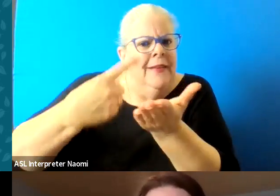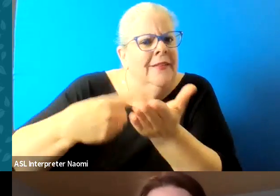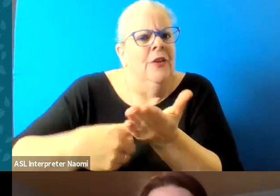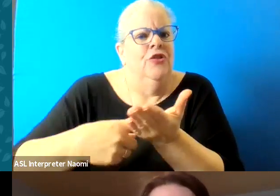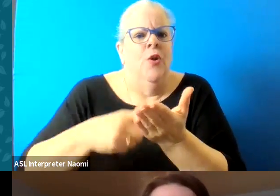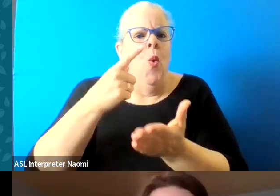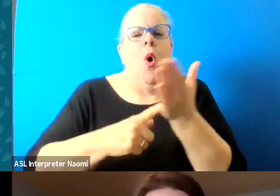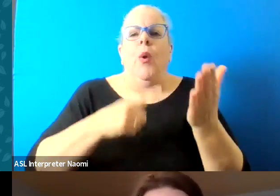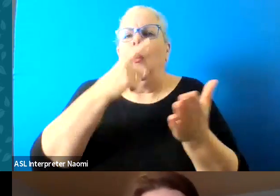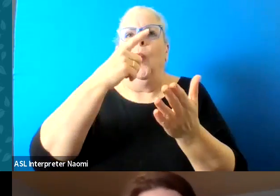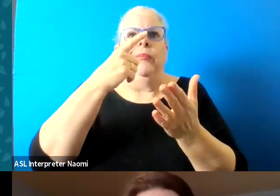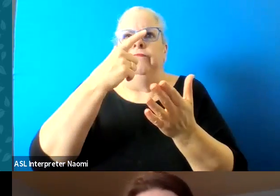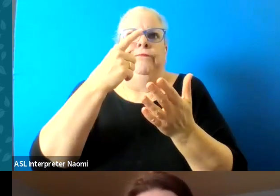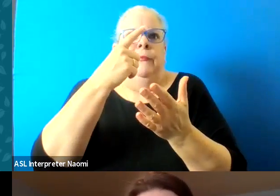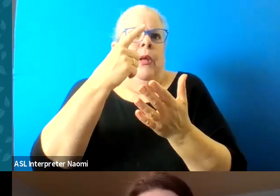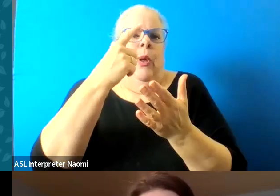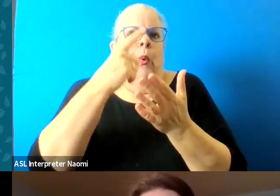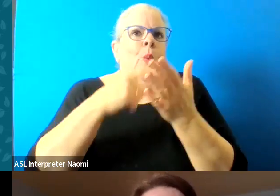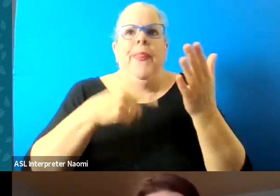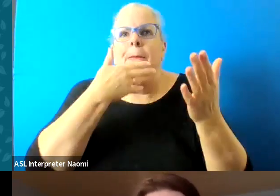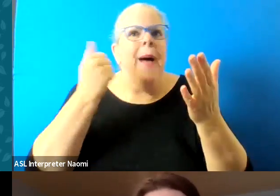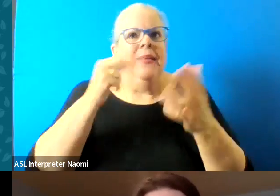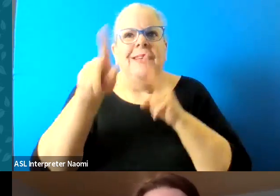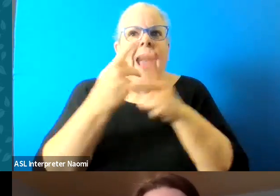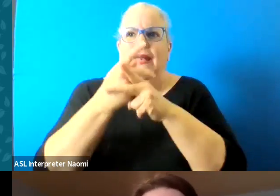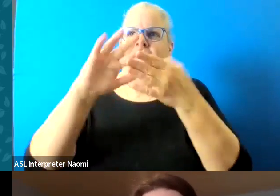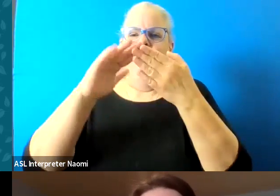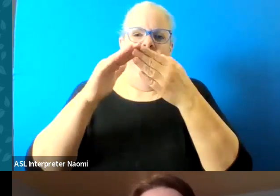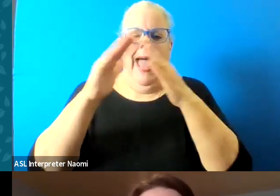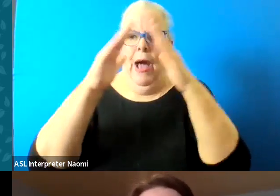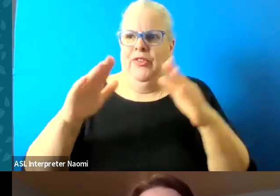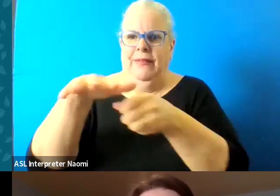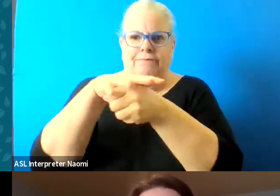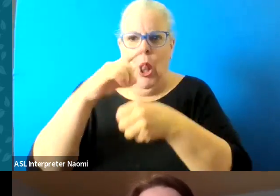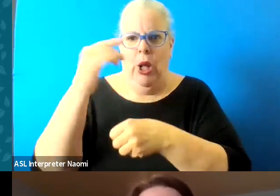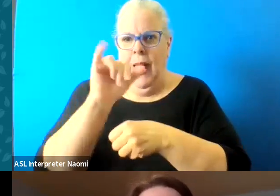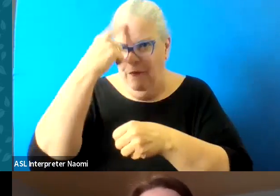kind of multiunit housing facility look like for you guys. And then seeing how we can do that,